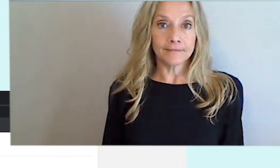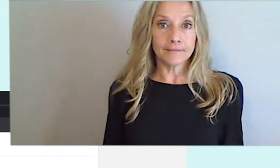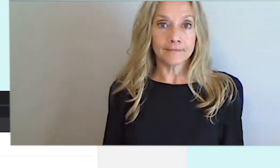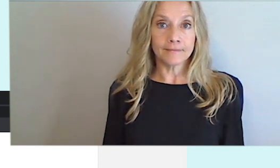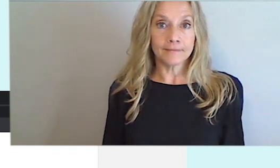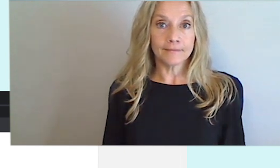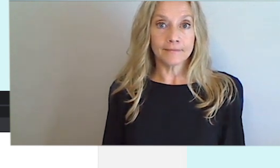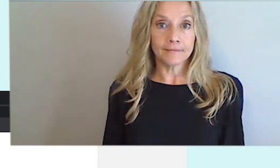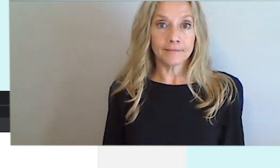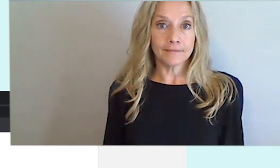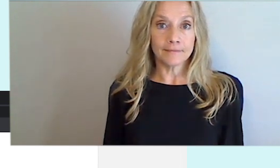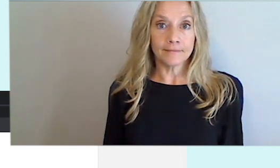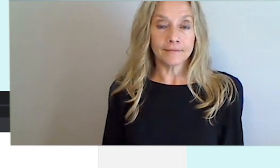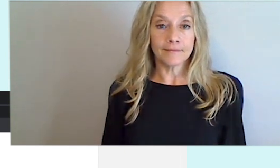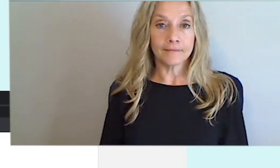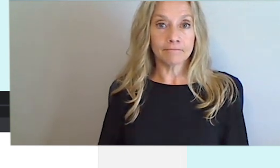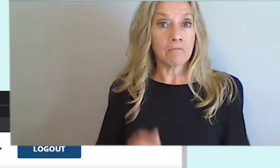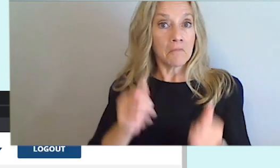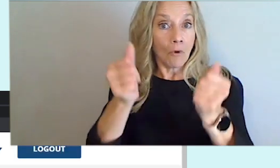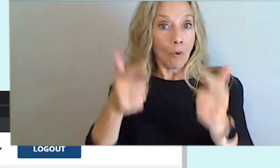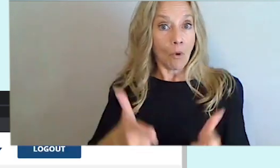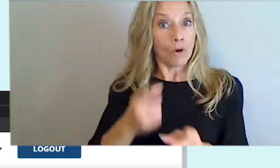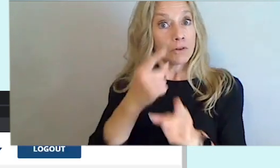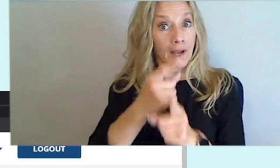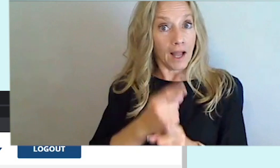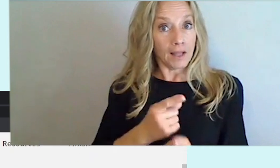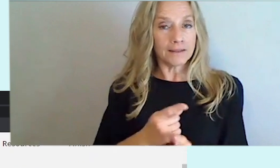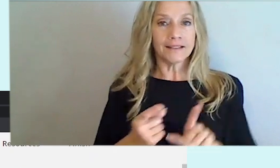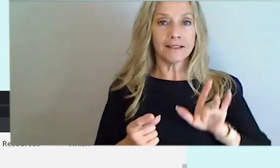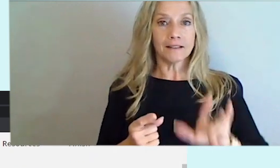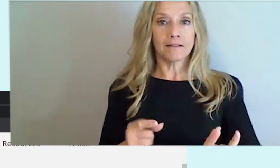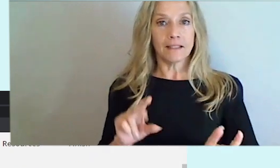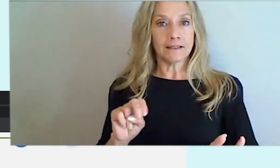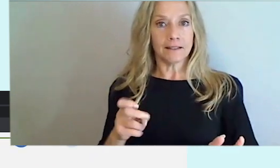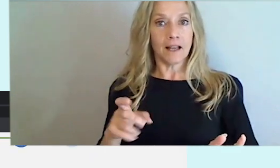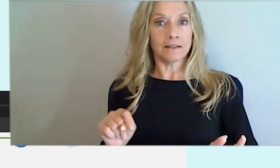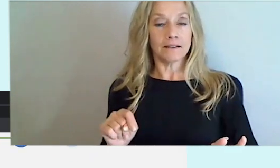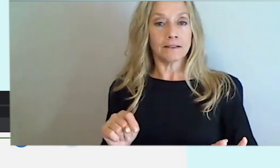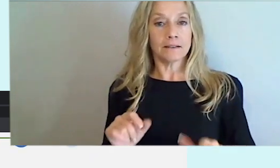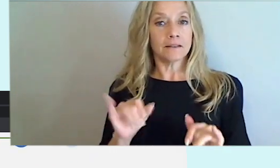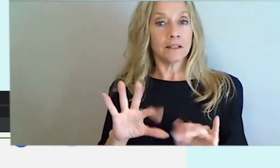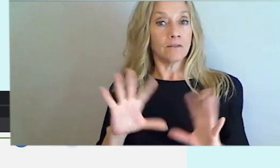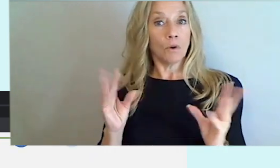Once everything is correct, click next. If nothing else needs to be added, click next.